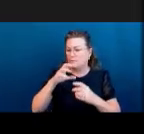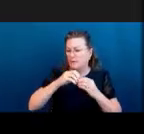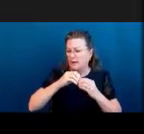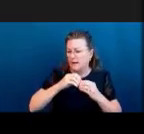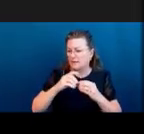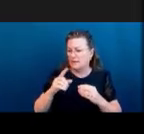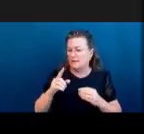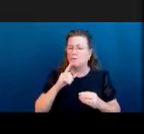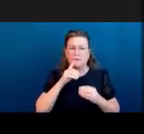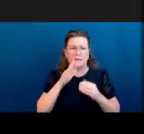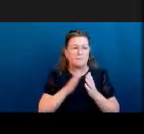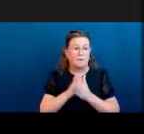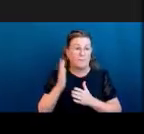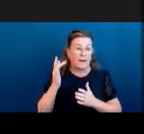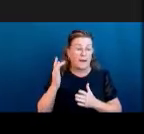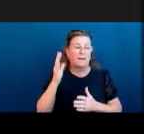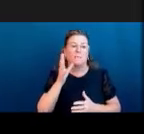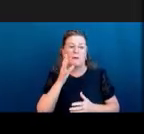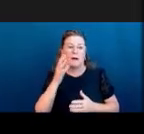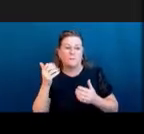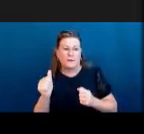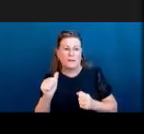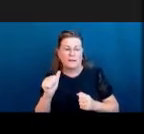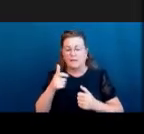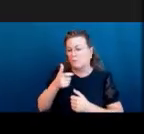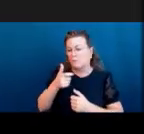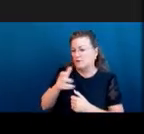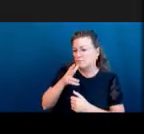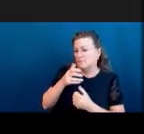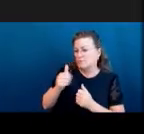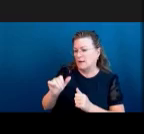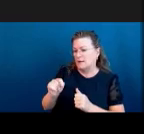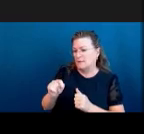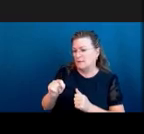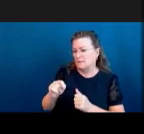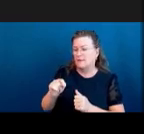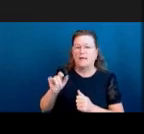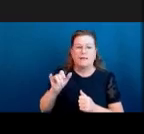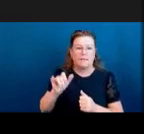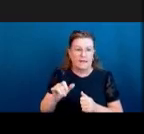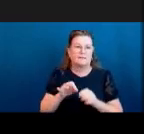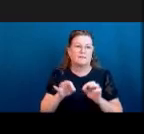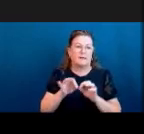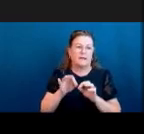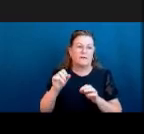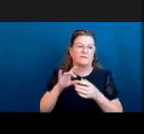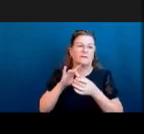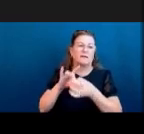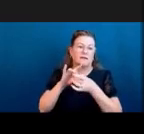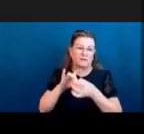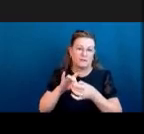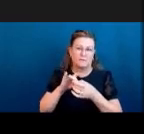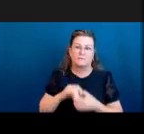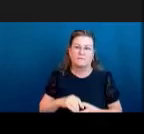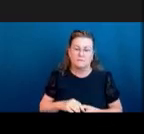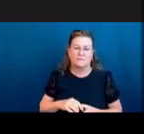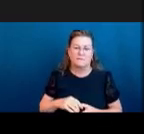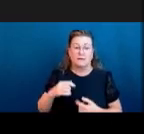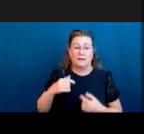motivated because mom tried it, and he watched mom try it, which is the value of connection, relationship. I This is not to